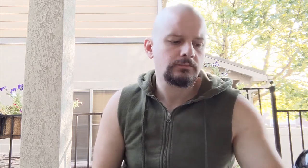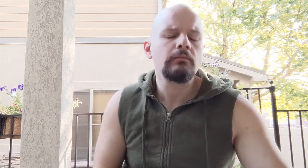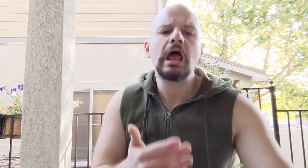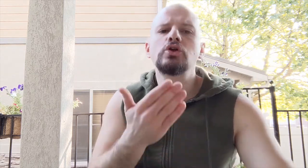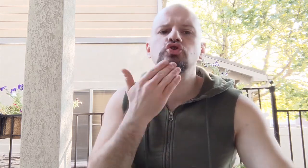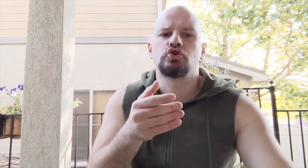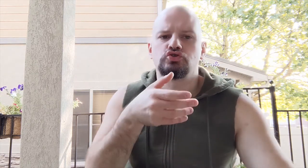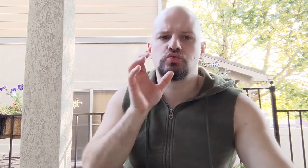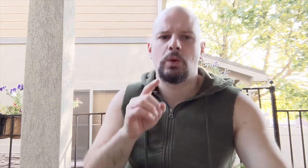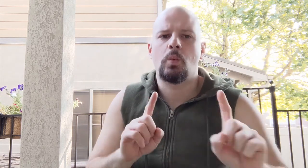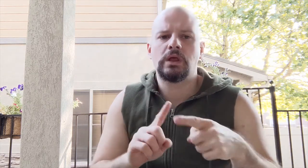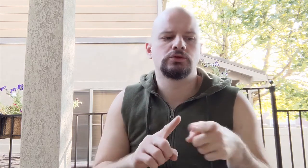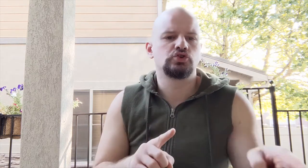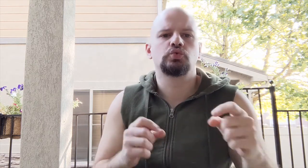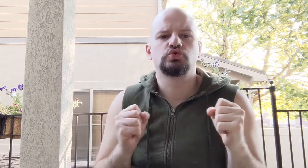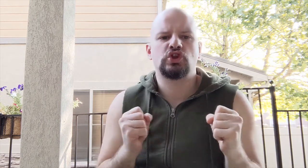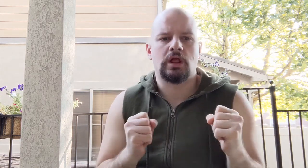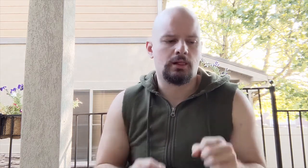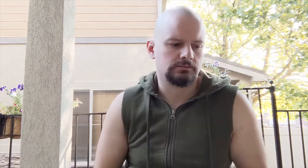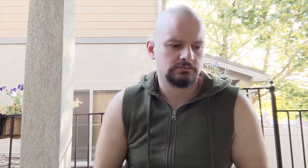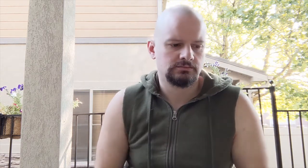It's good to drink when chilled.